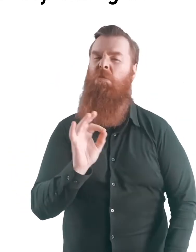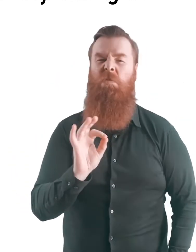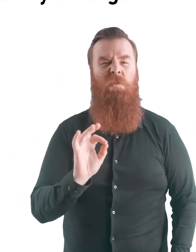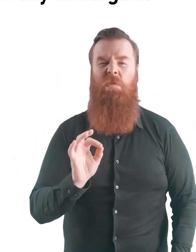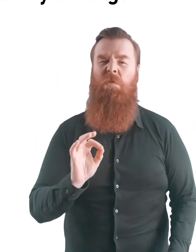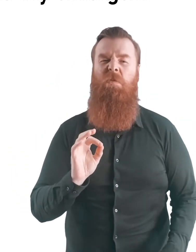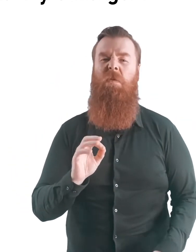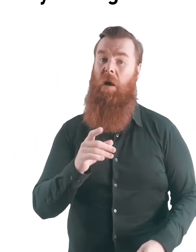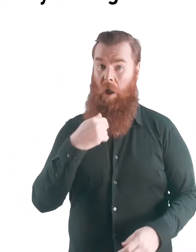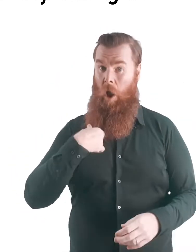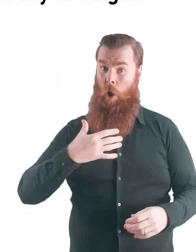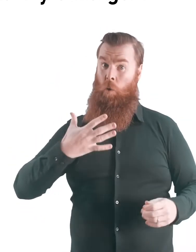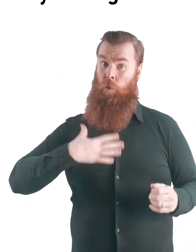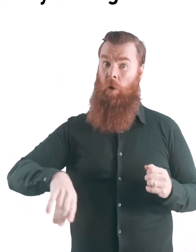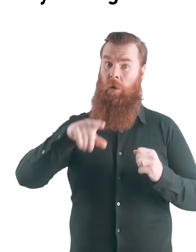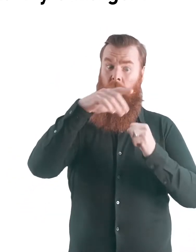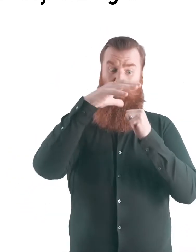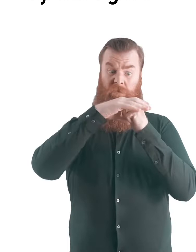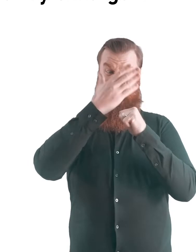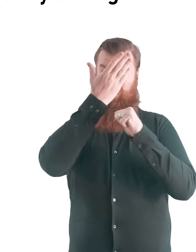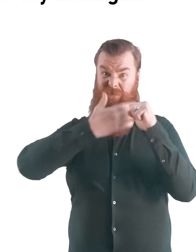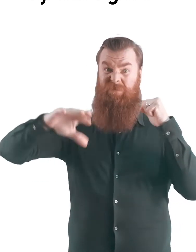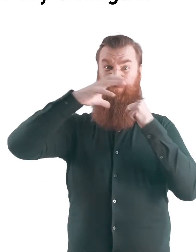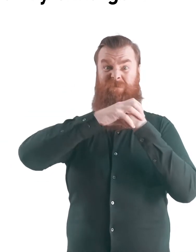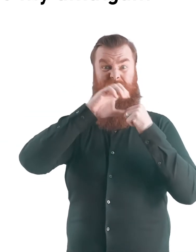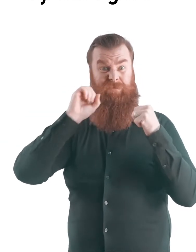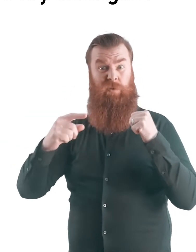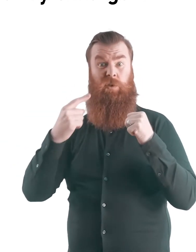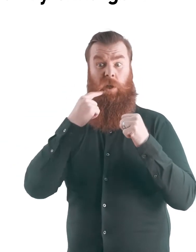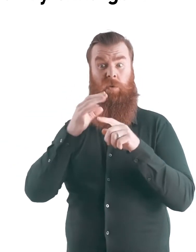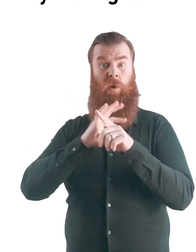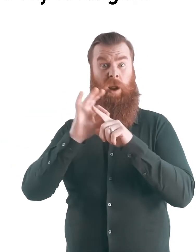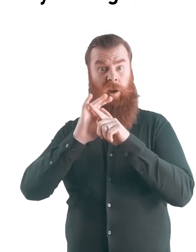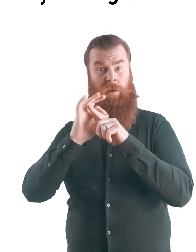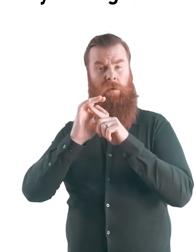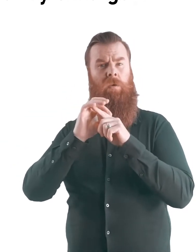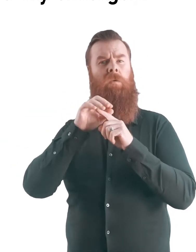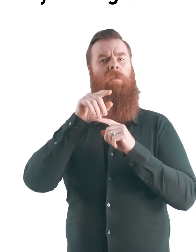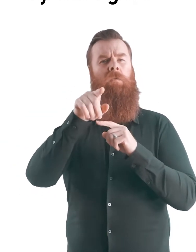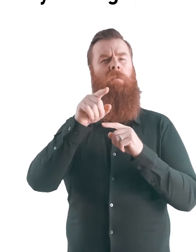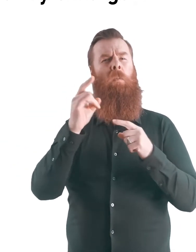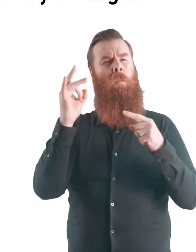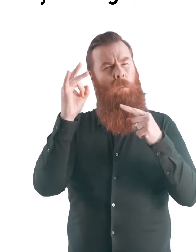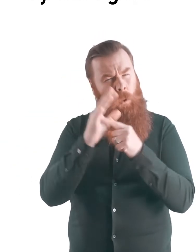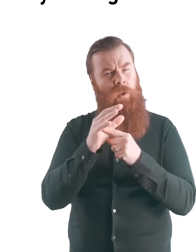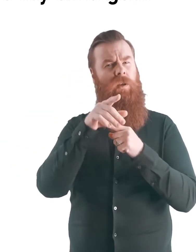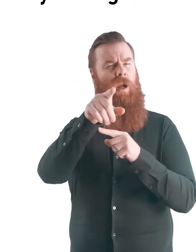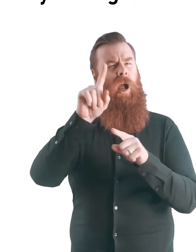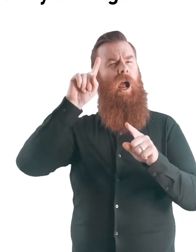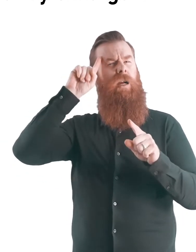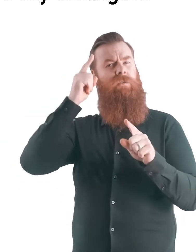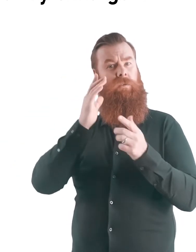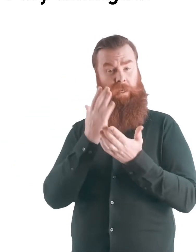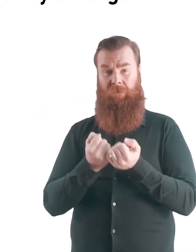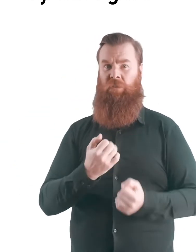If you want to change your amalgam filling for a tooth-coloured filling, it is important that you know the risks.